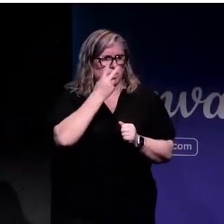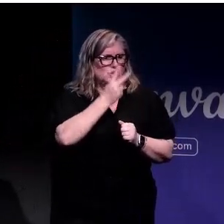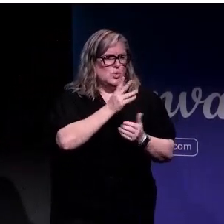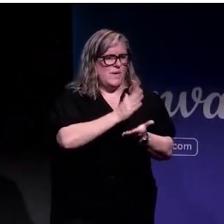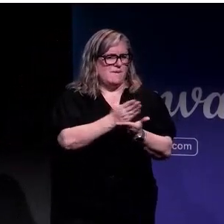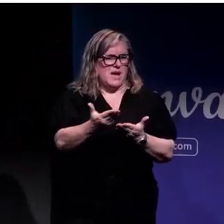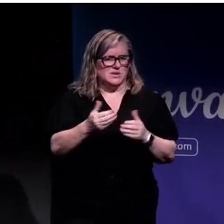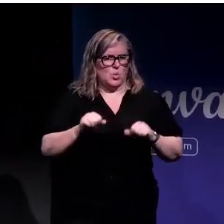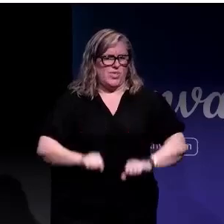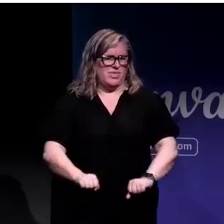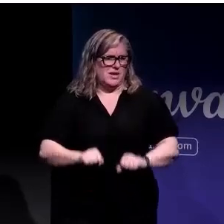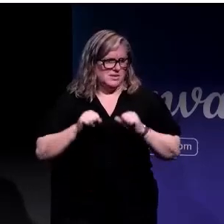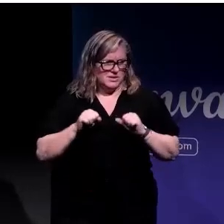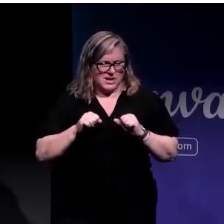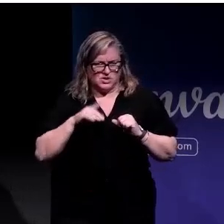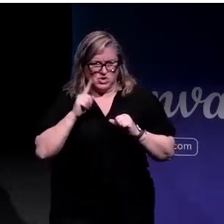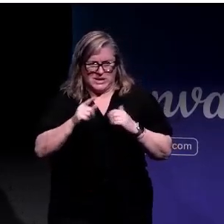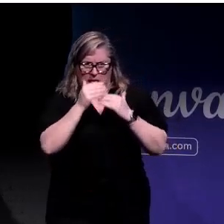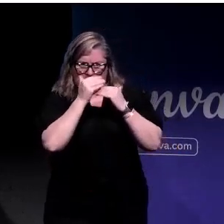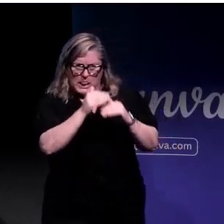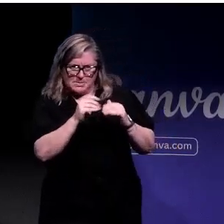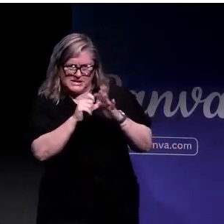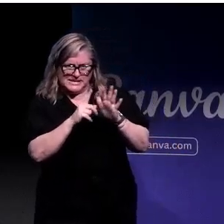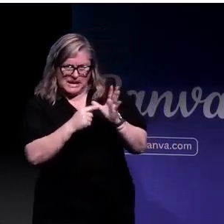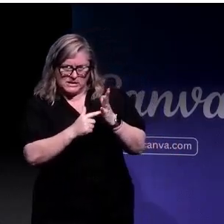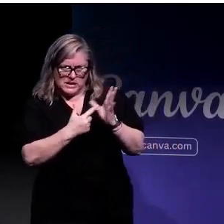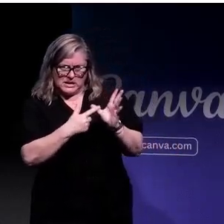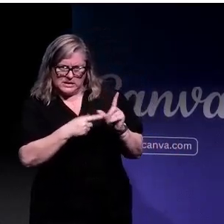If we're thinking limited data, we definitely want to think about the